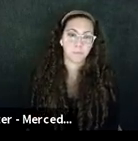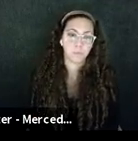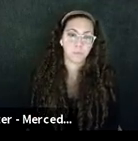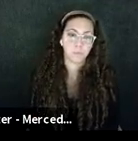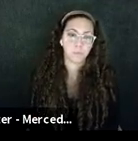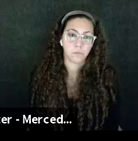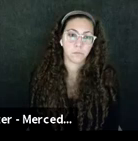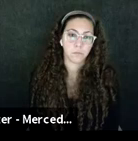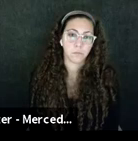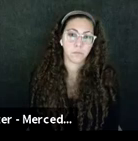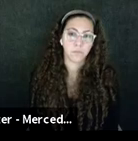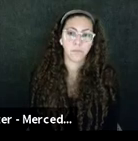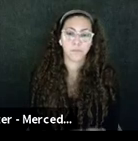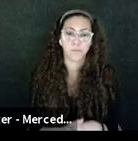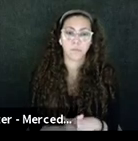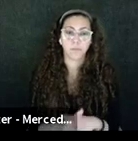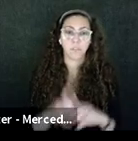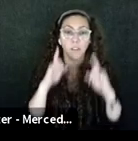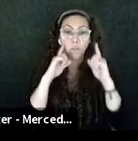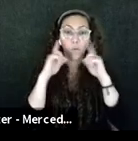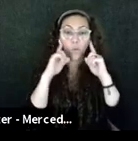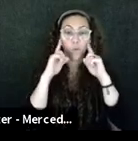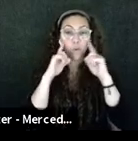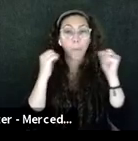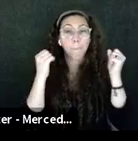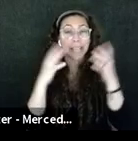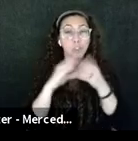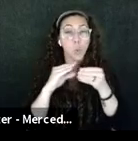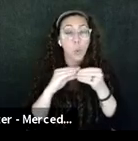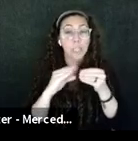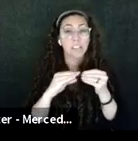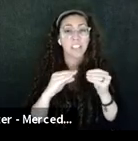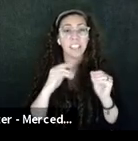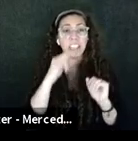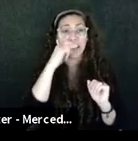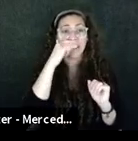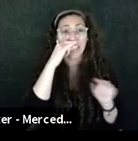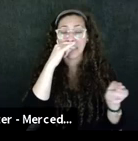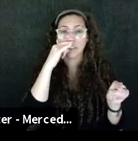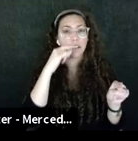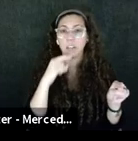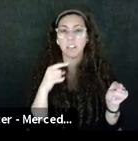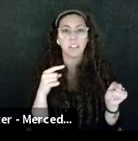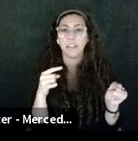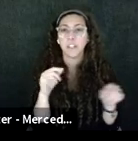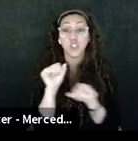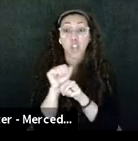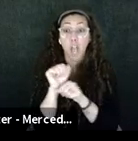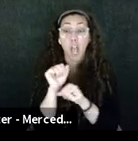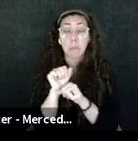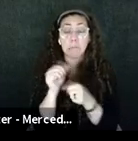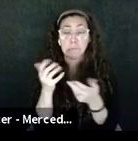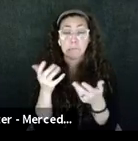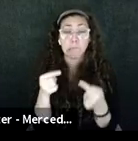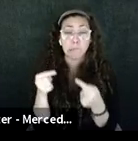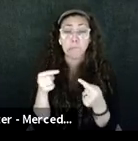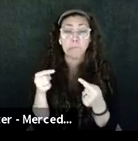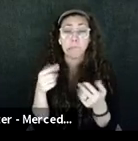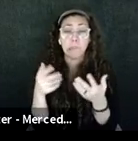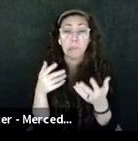Jason Williams: I've heard a lot of stories about kids that barely were keeping a job and then it got shut down. So they lost their job. So now they're struggling even more.